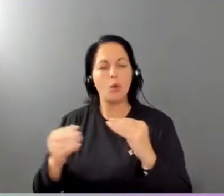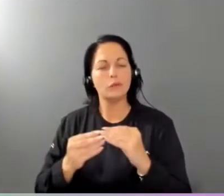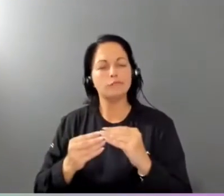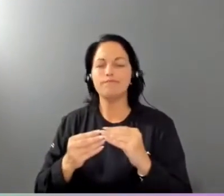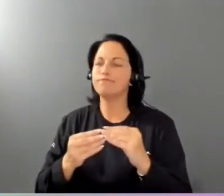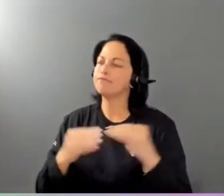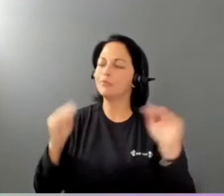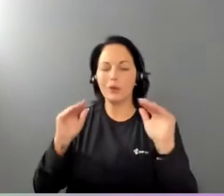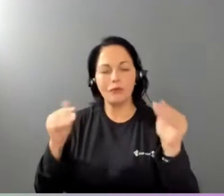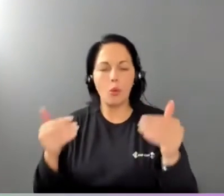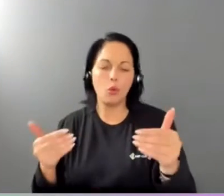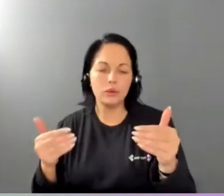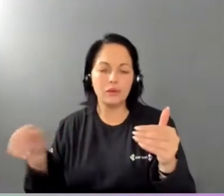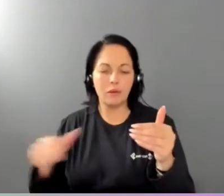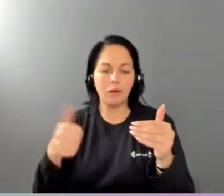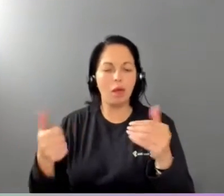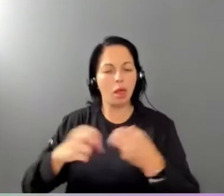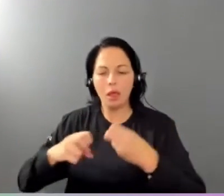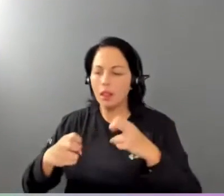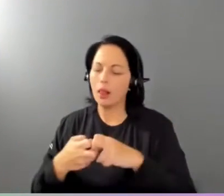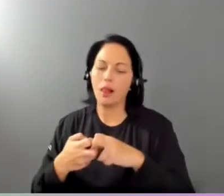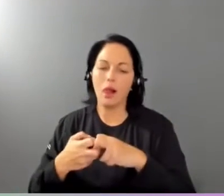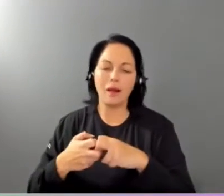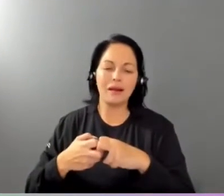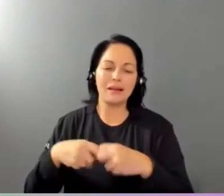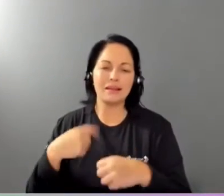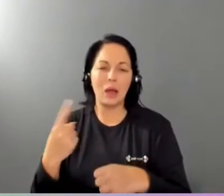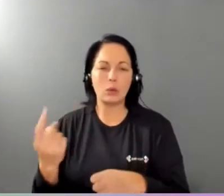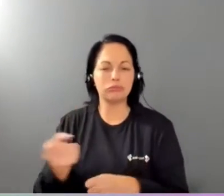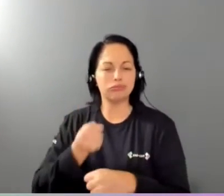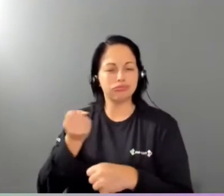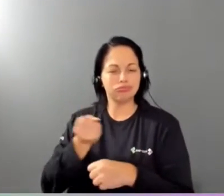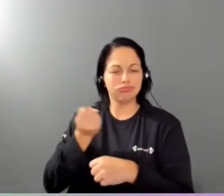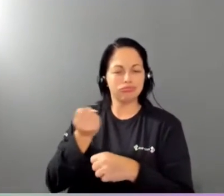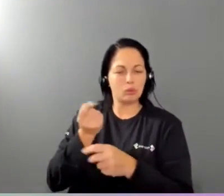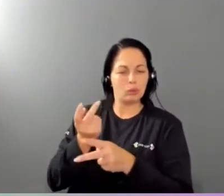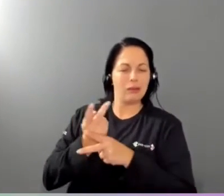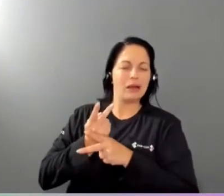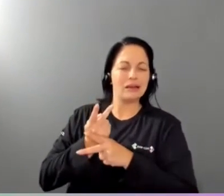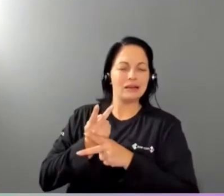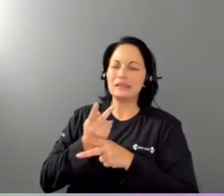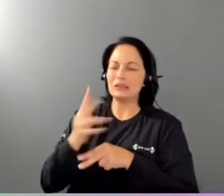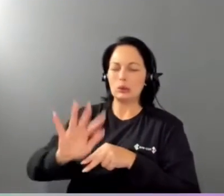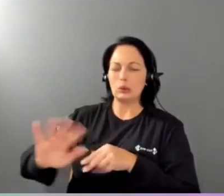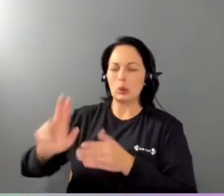with of compartments, and really help them with that process to provide a lot greater focus issues on